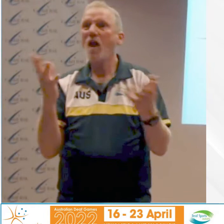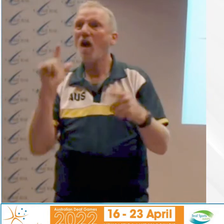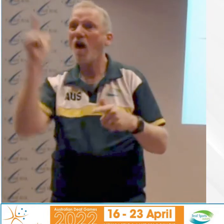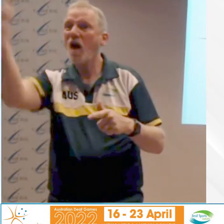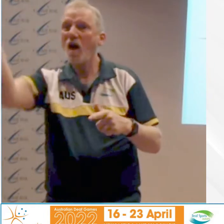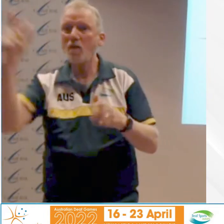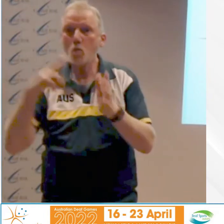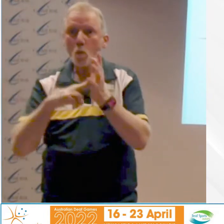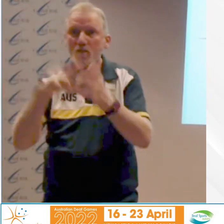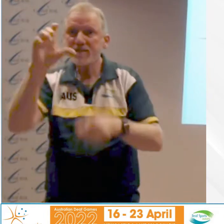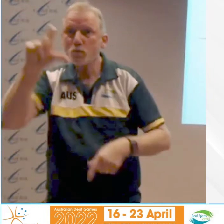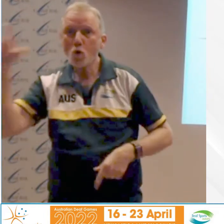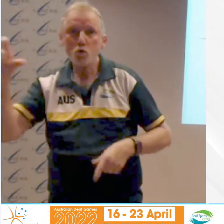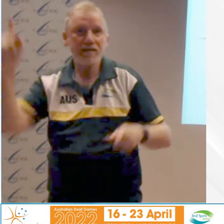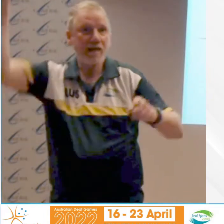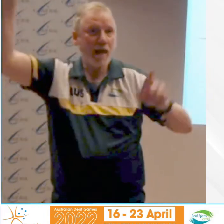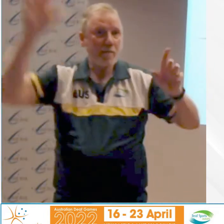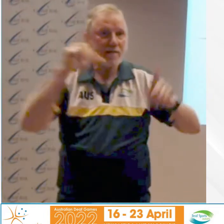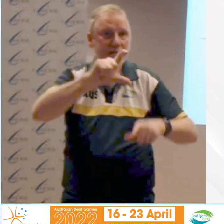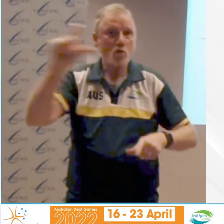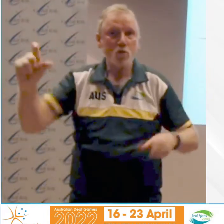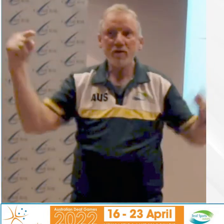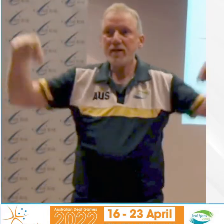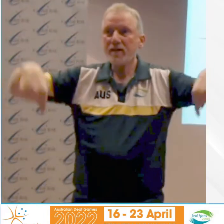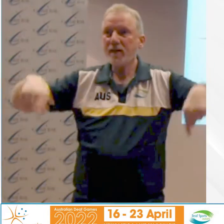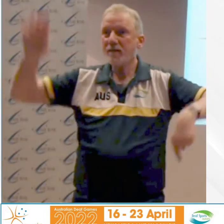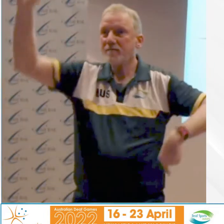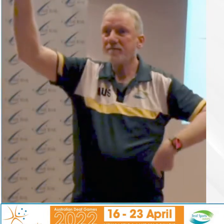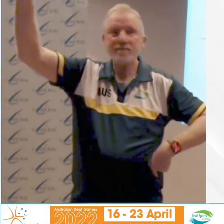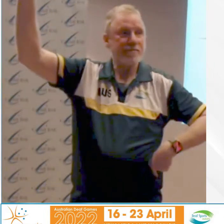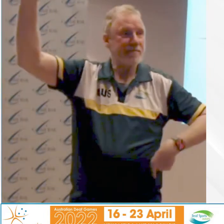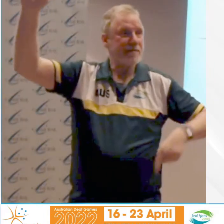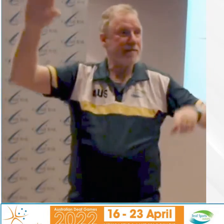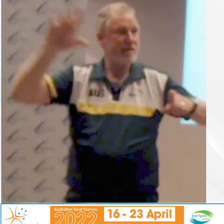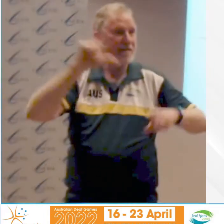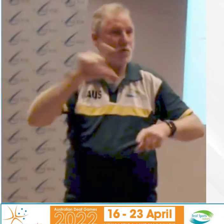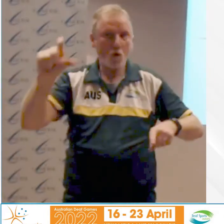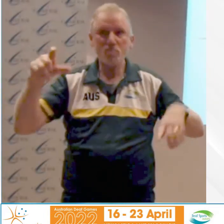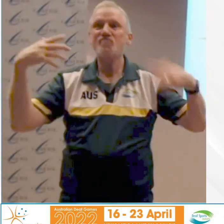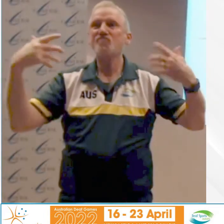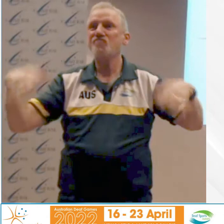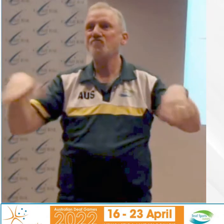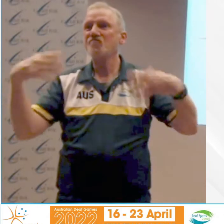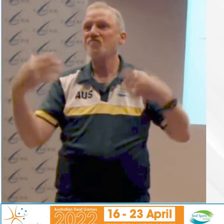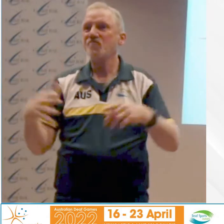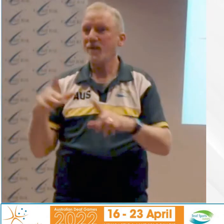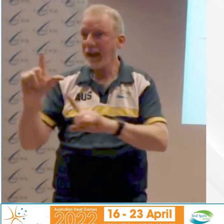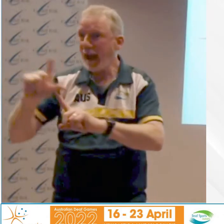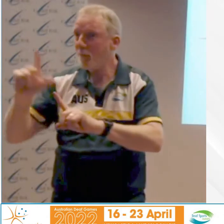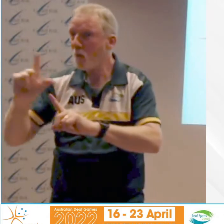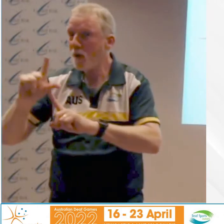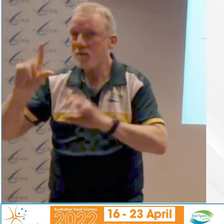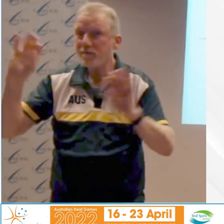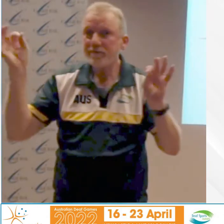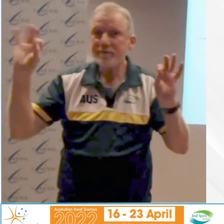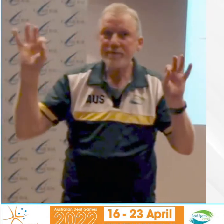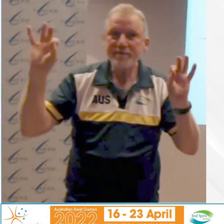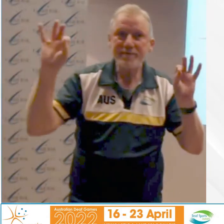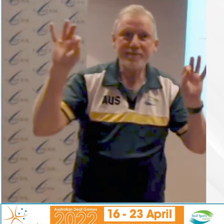Gosford and nothern bits of the Central Coast. Anyone here from Central Coast put up your hands? Canberra? No?